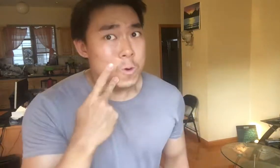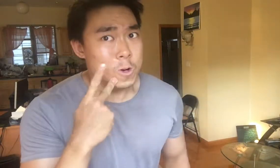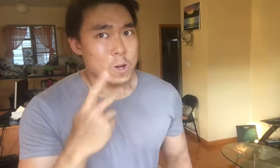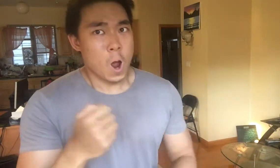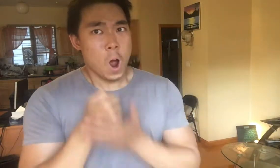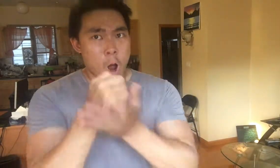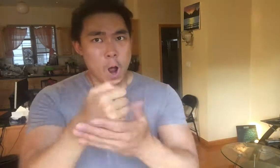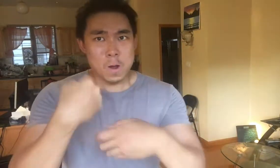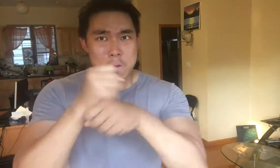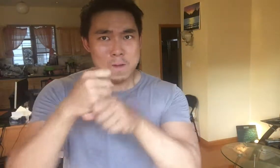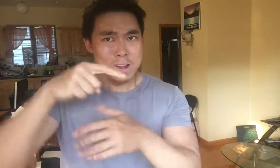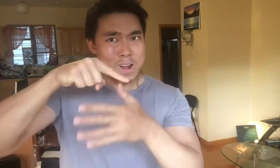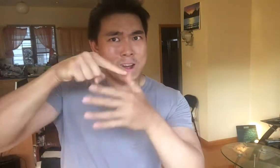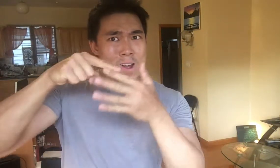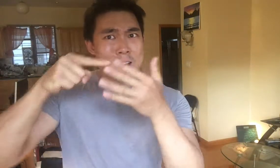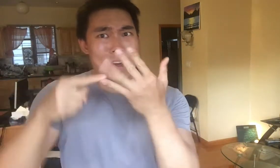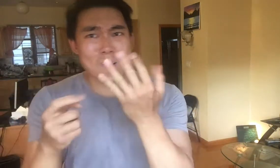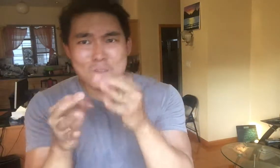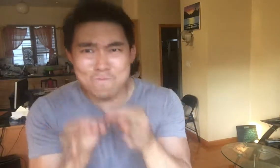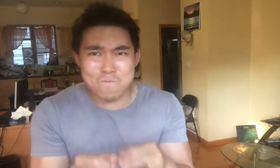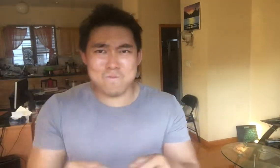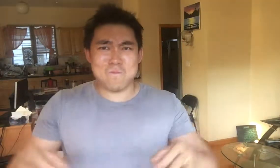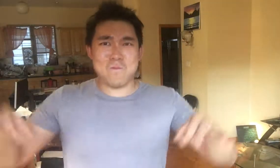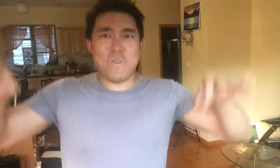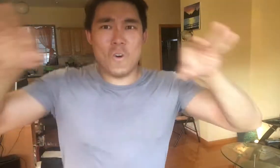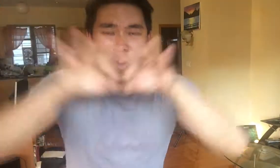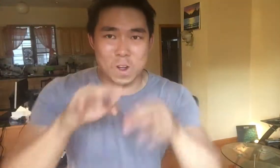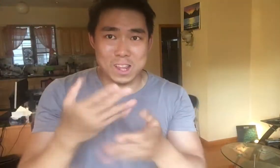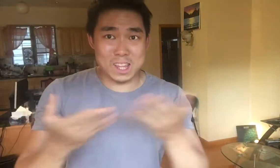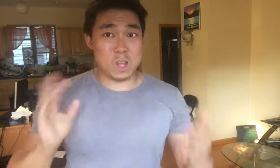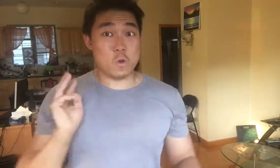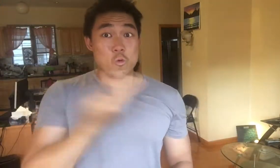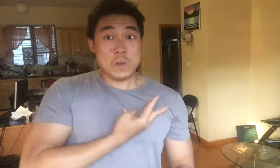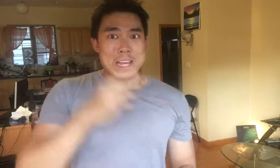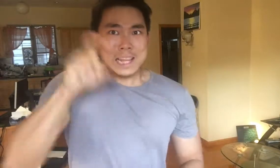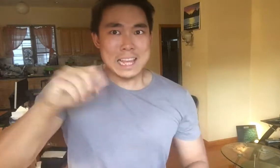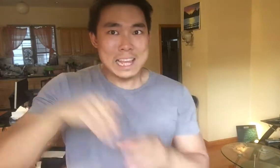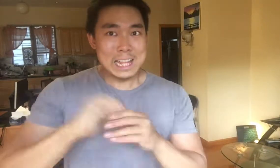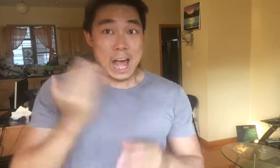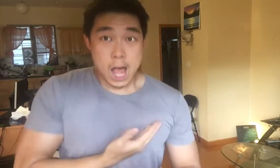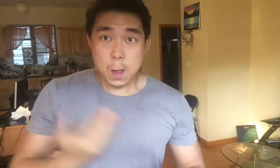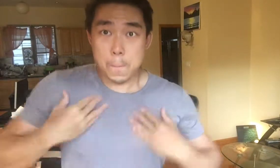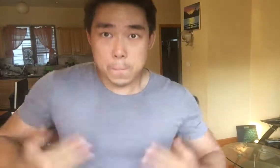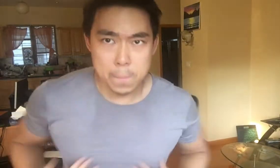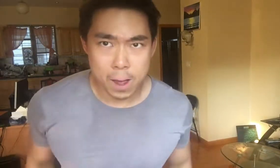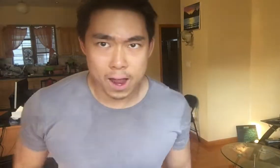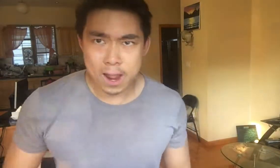Our bodies need proteins and amino acids to produce important molecules in our body.